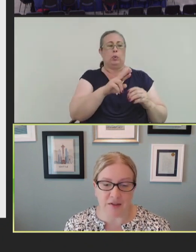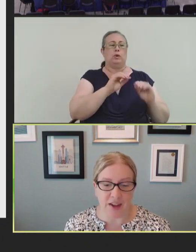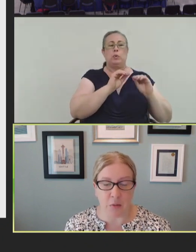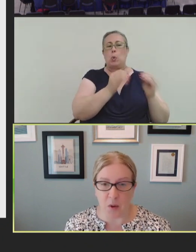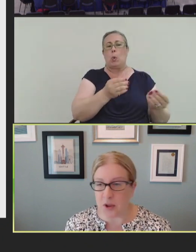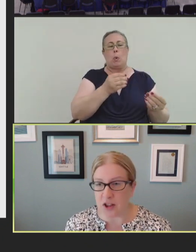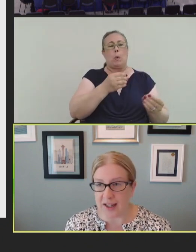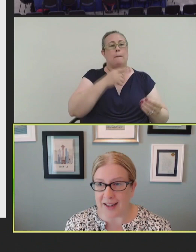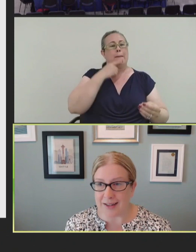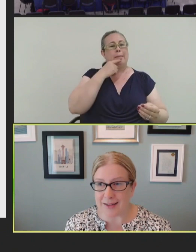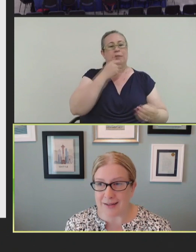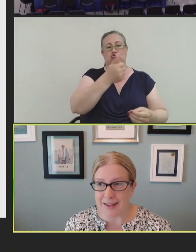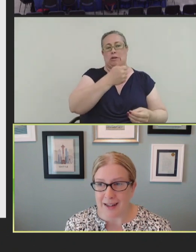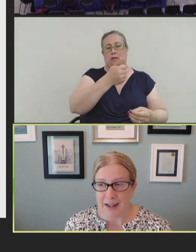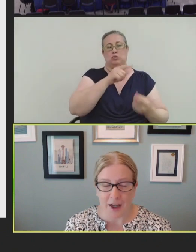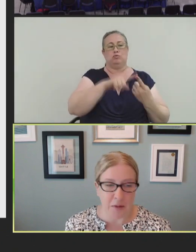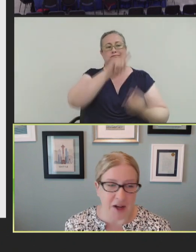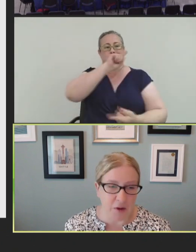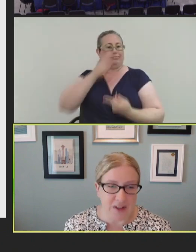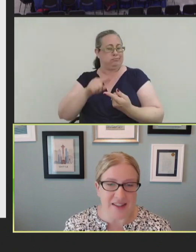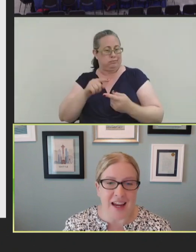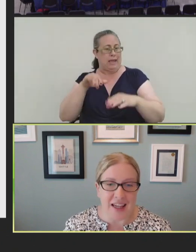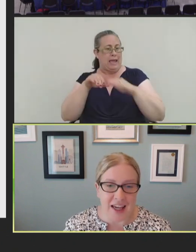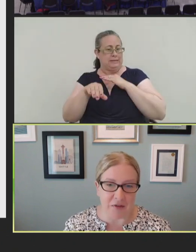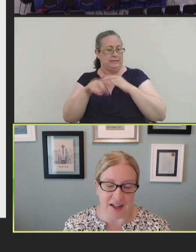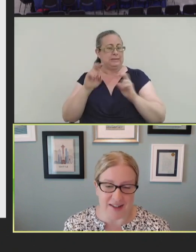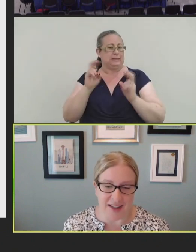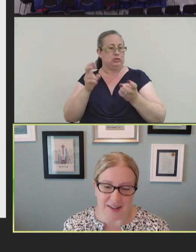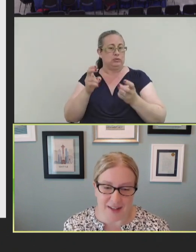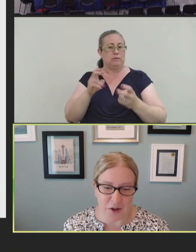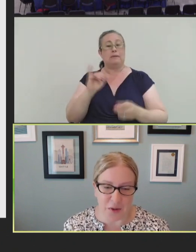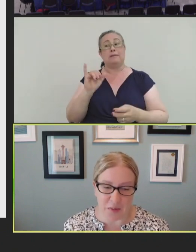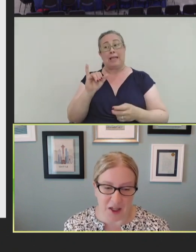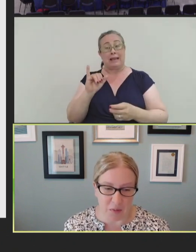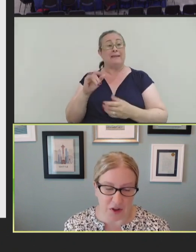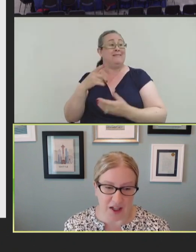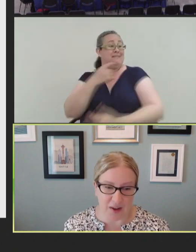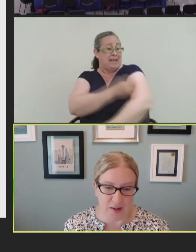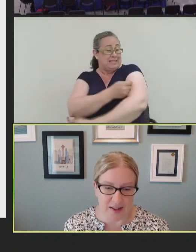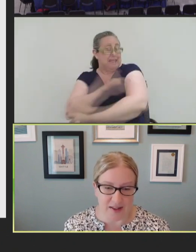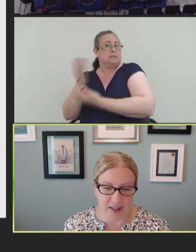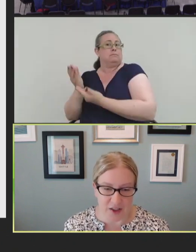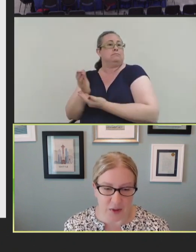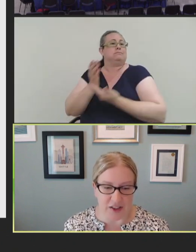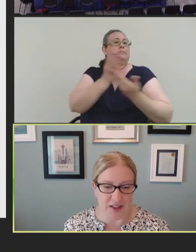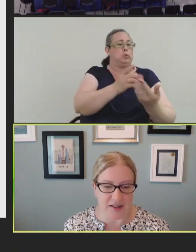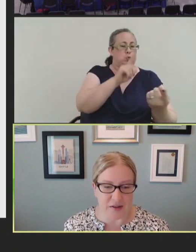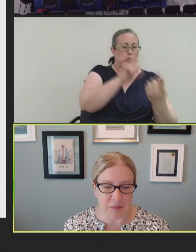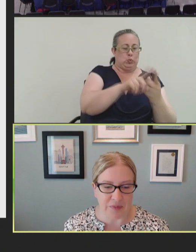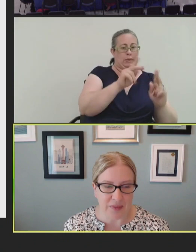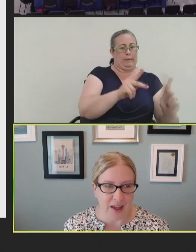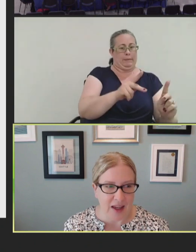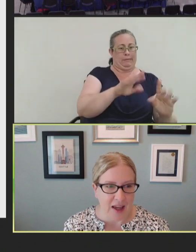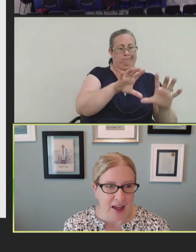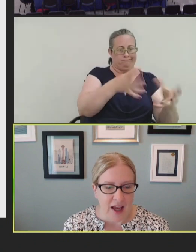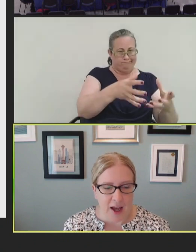via mobile clinics. In other words, taking vaccines to the people in those situations.